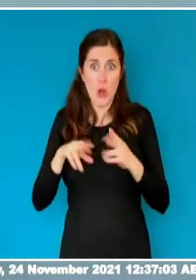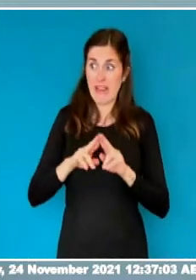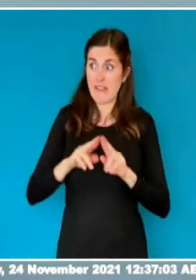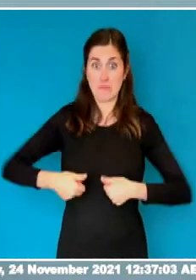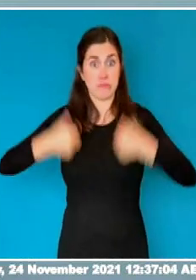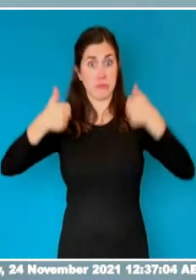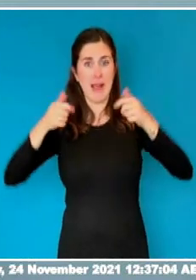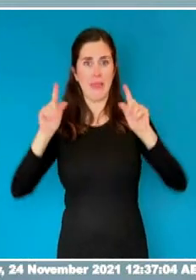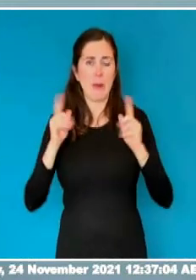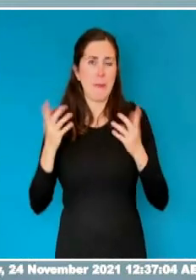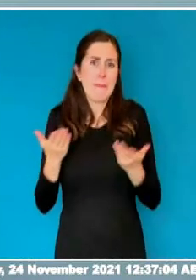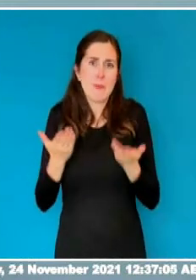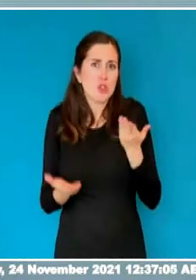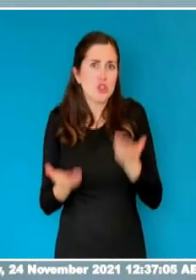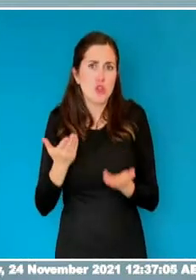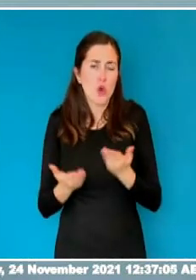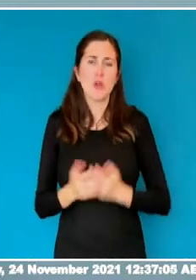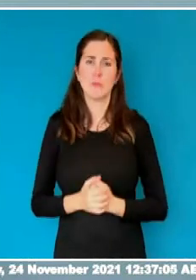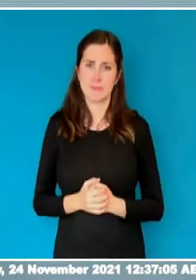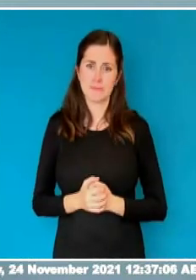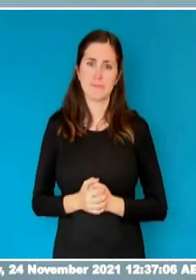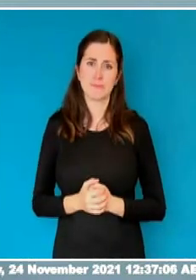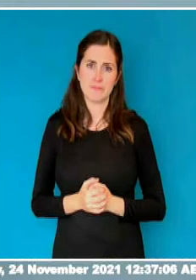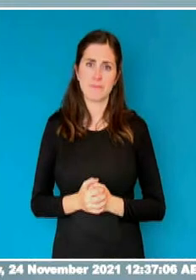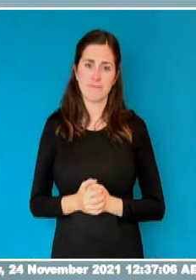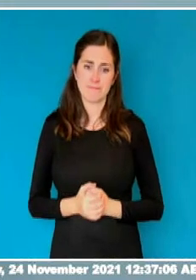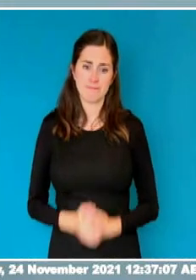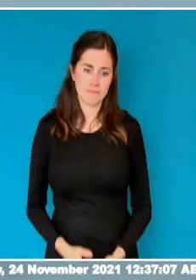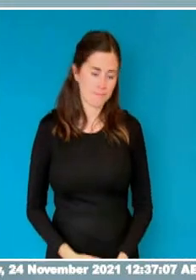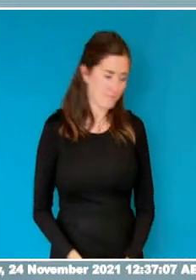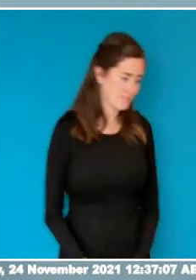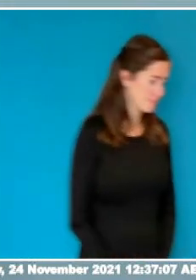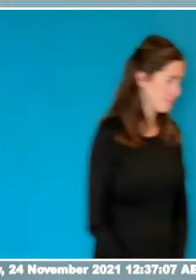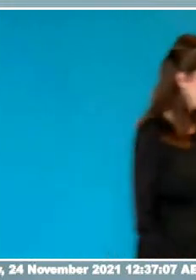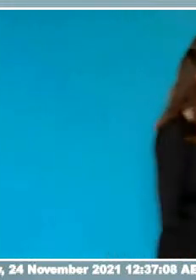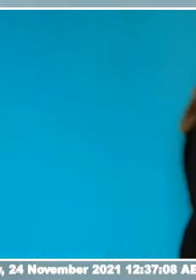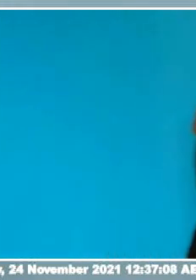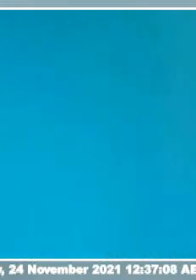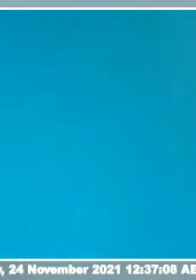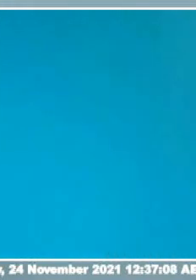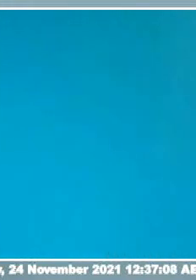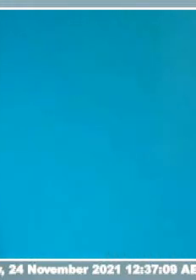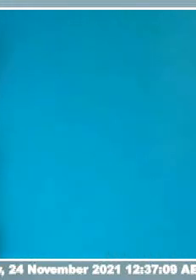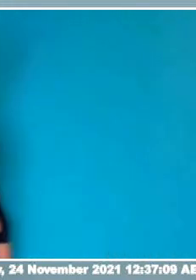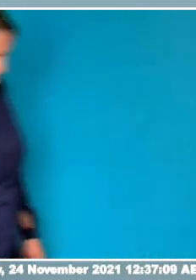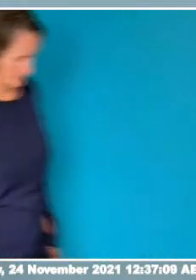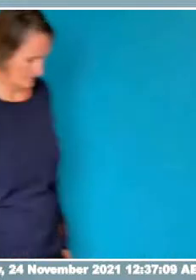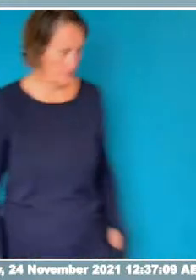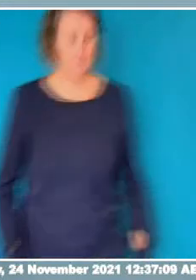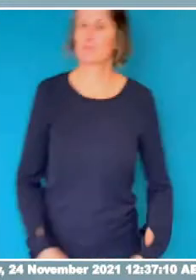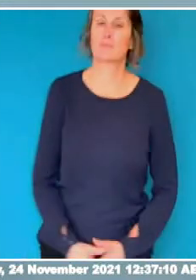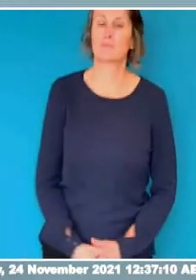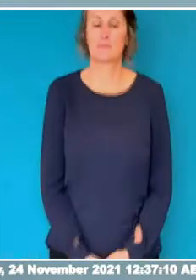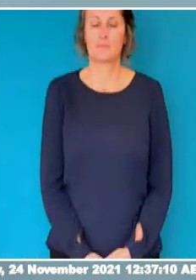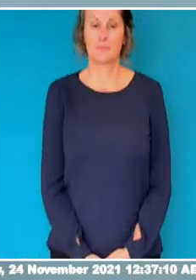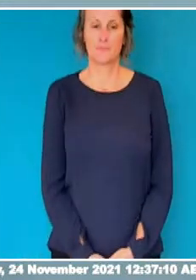One of the things this Royal Commission has heard about is the perception